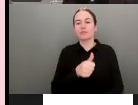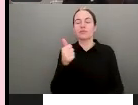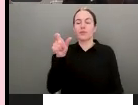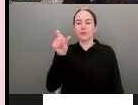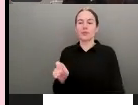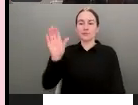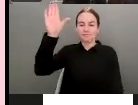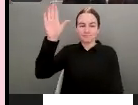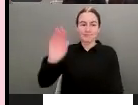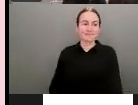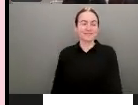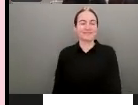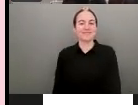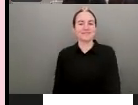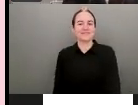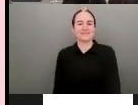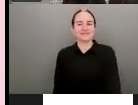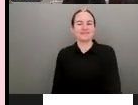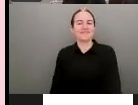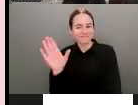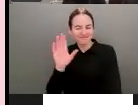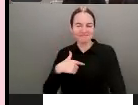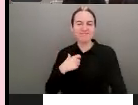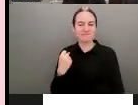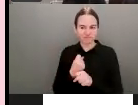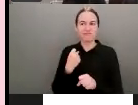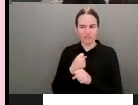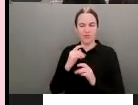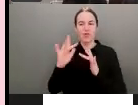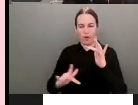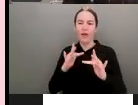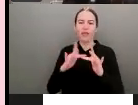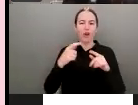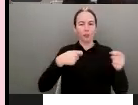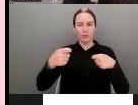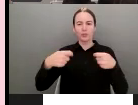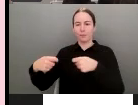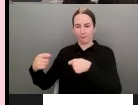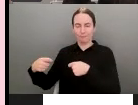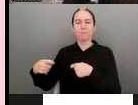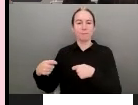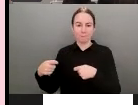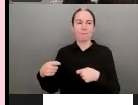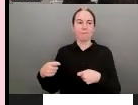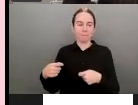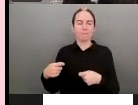Hello, Ida, I work with e-commerce. And there was a common design patterns.